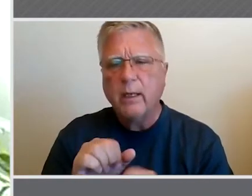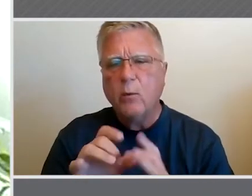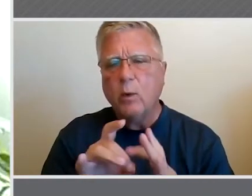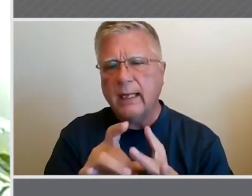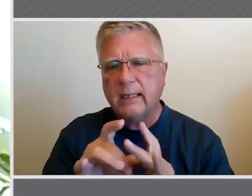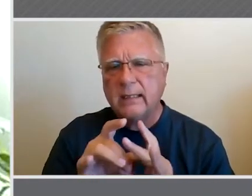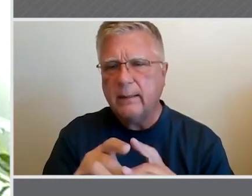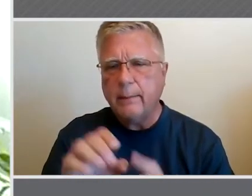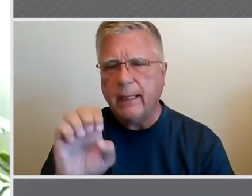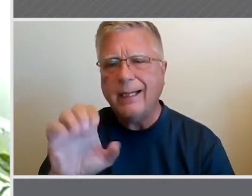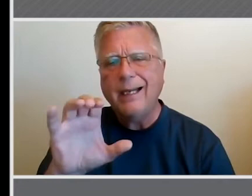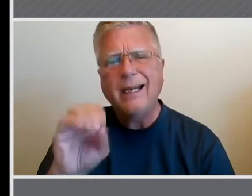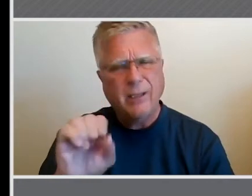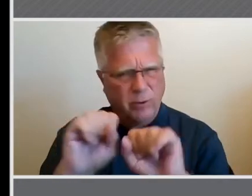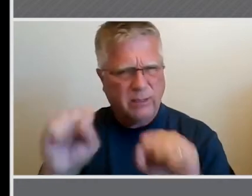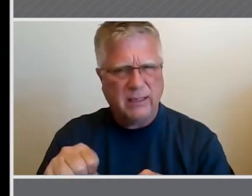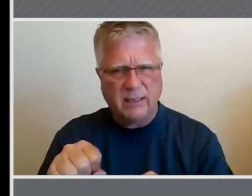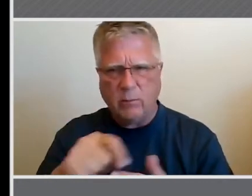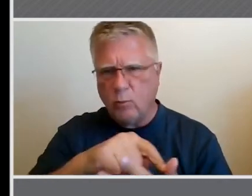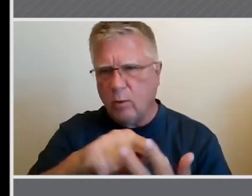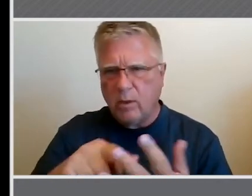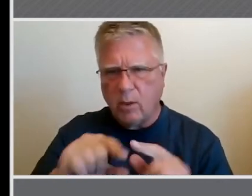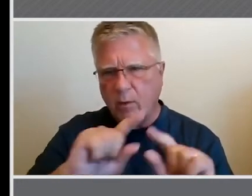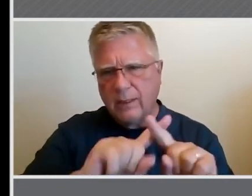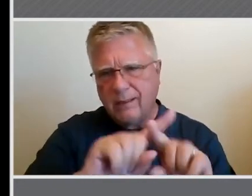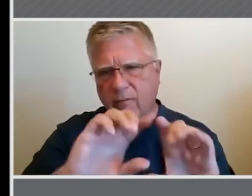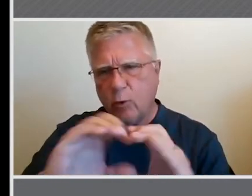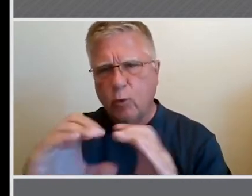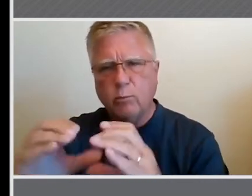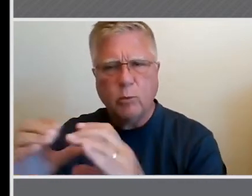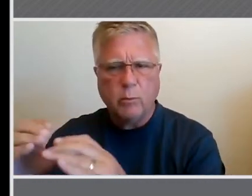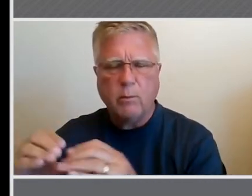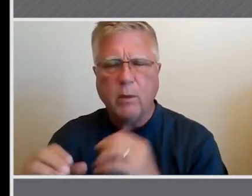on this call, actually. Yeah I had meant sorry to actually specifically address that.